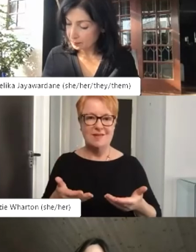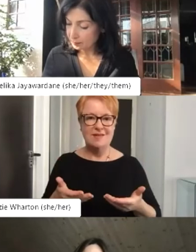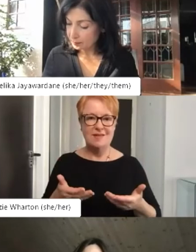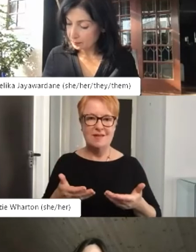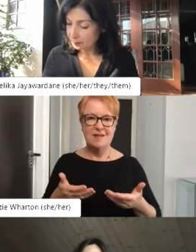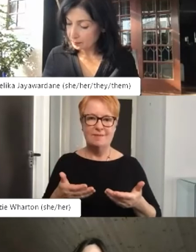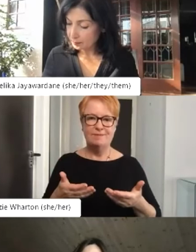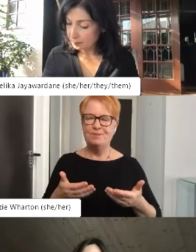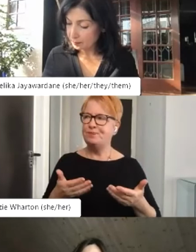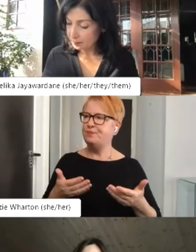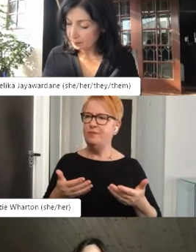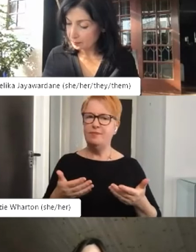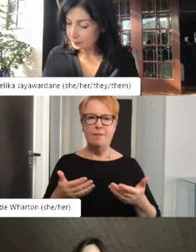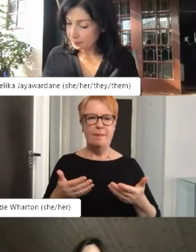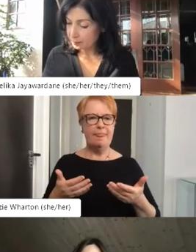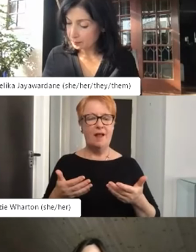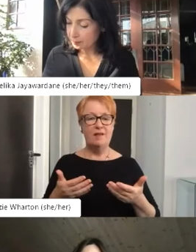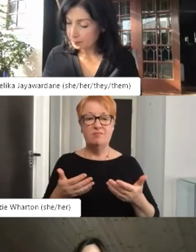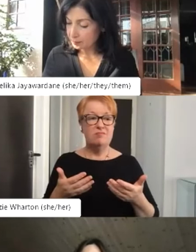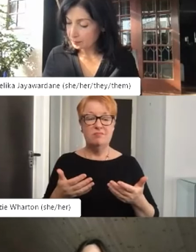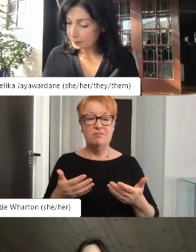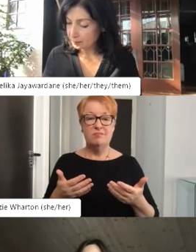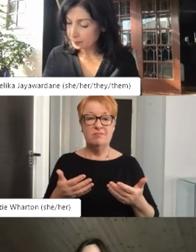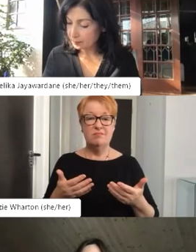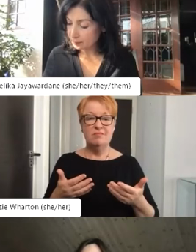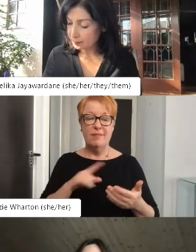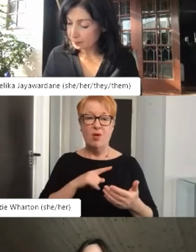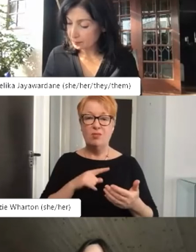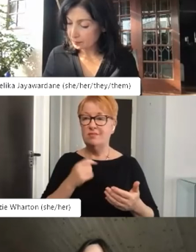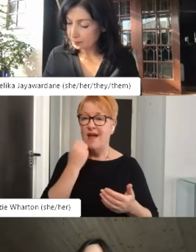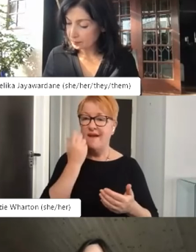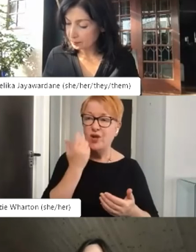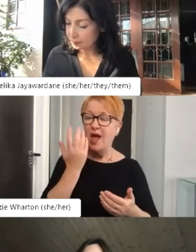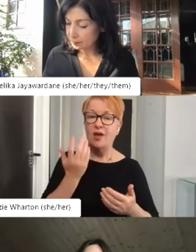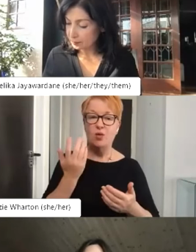day where you become in contact with yourself, but also with others.